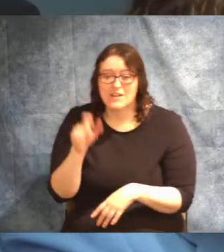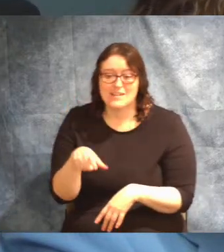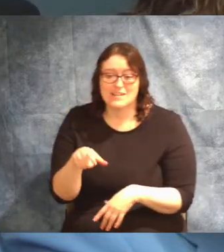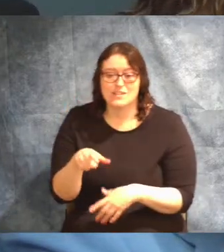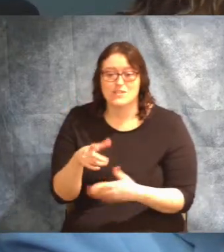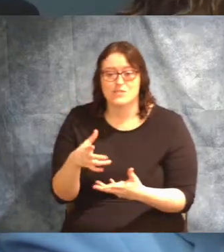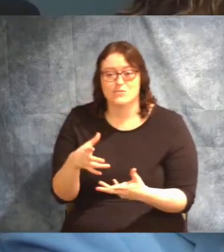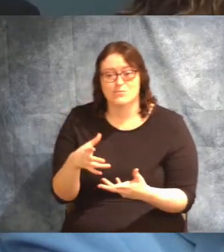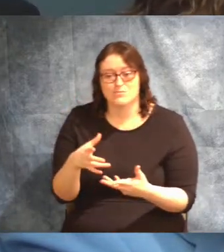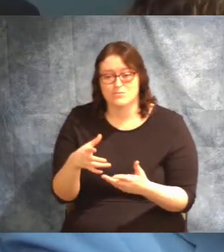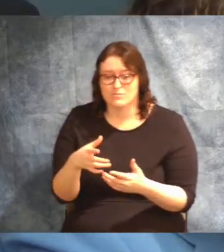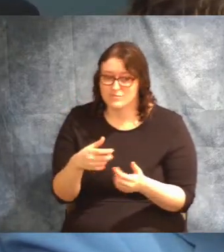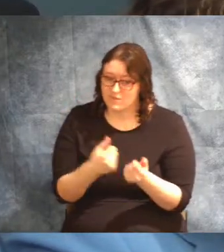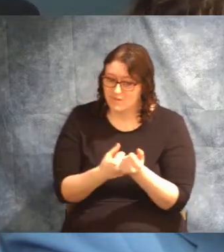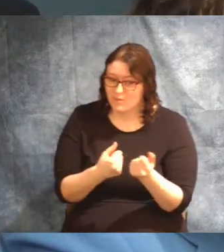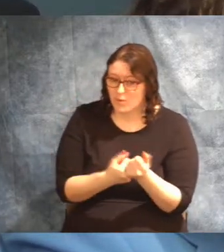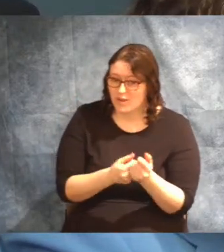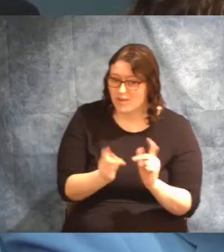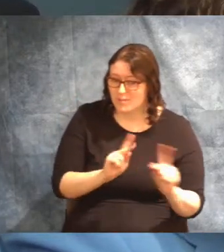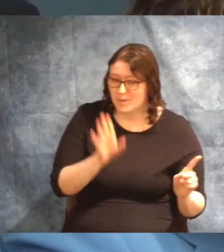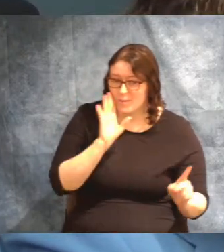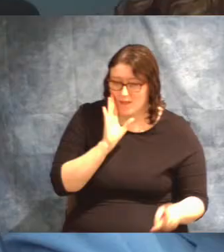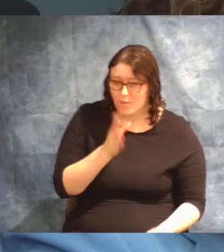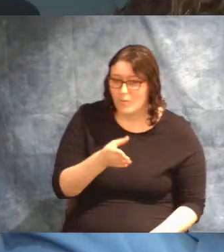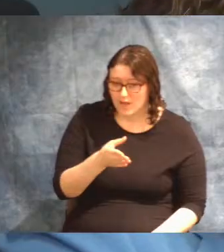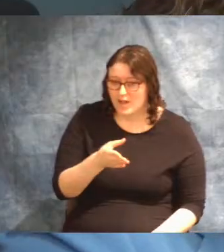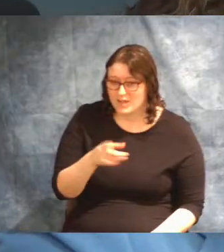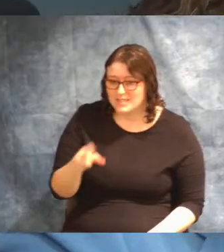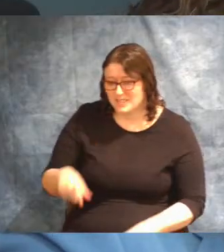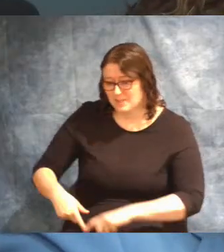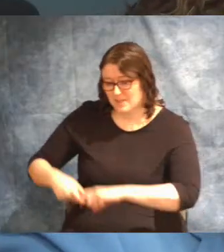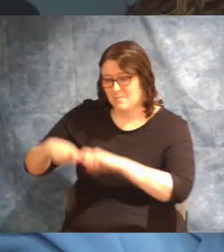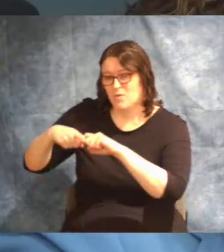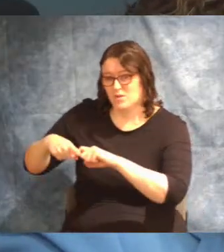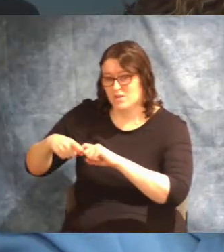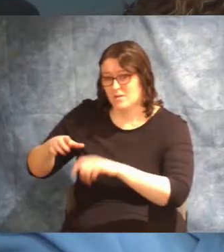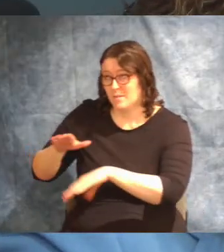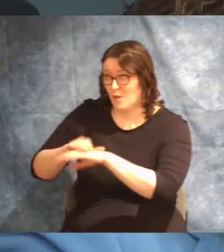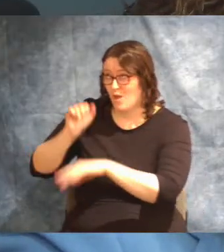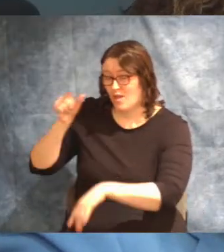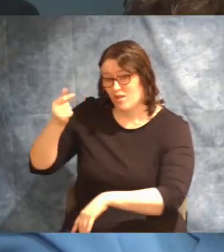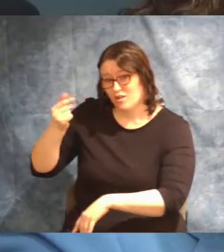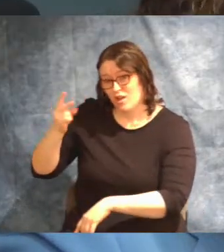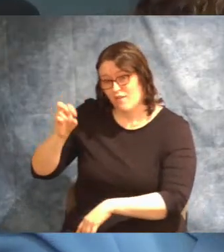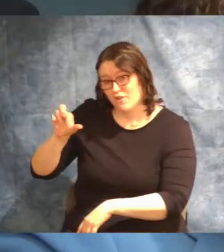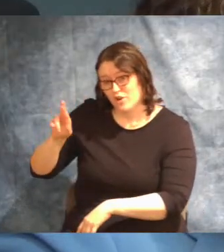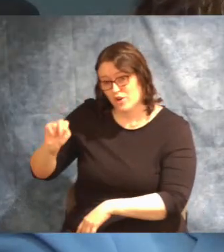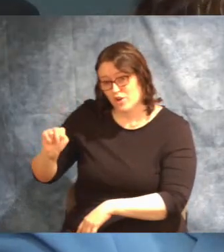I will. There needs to be a moratorum. I'm calling on the Governor to to shut it down.